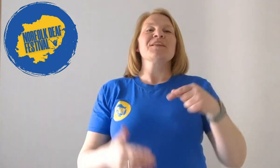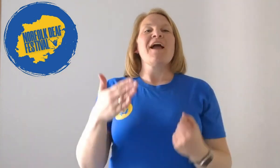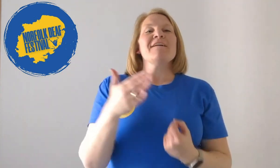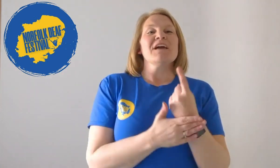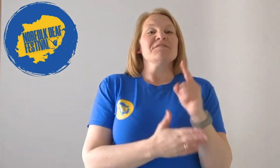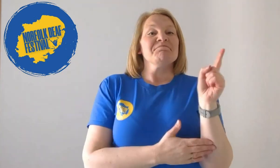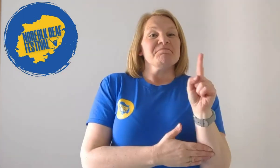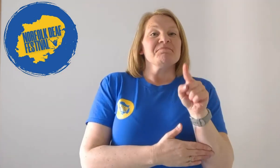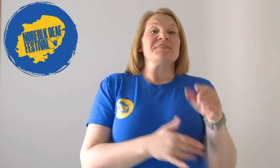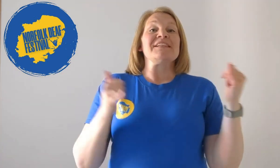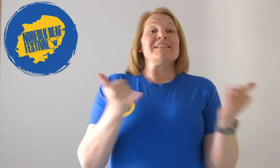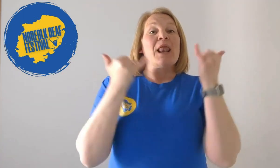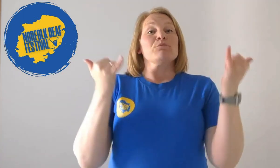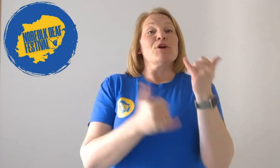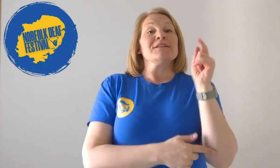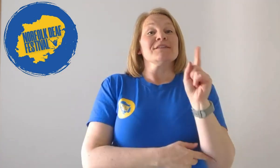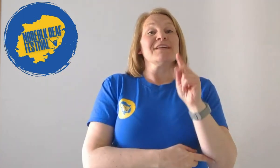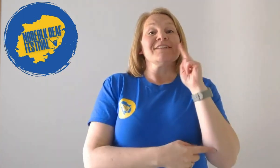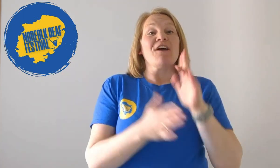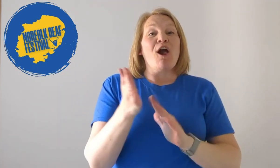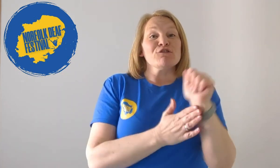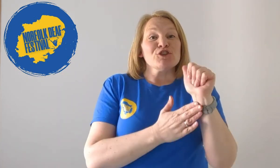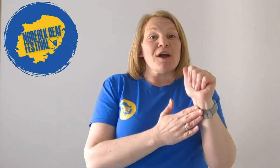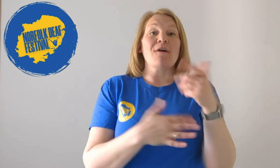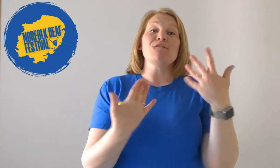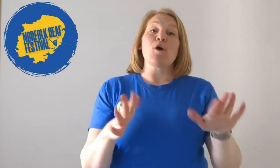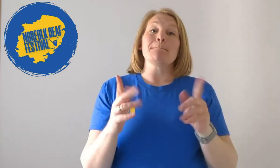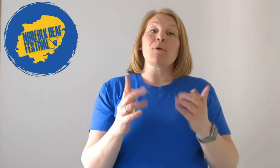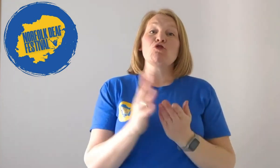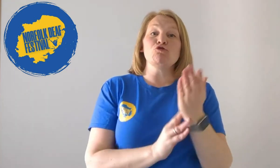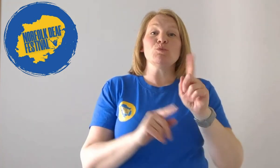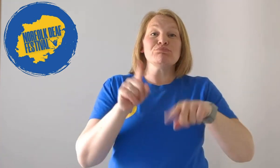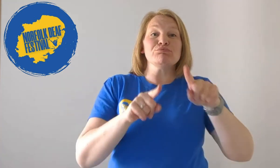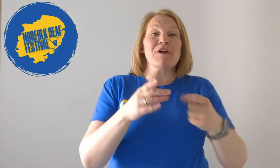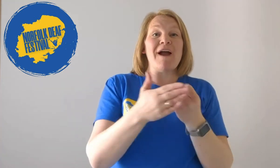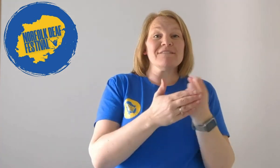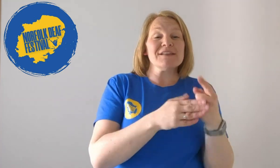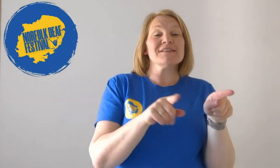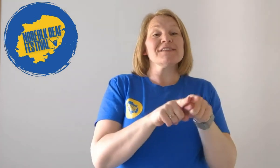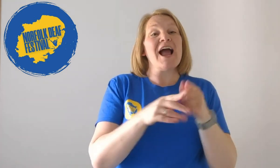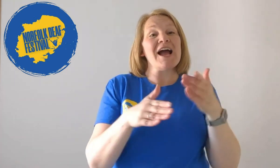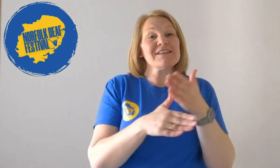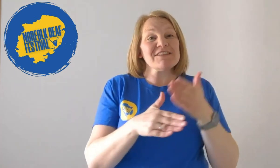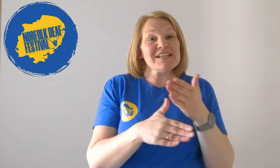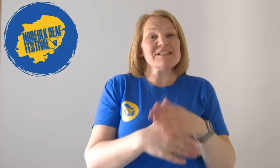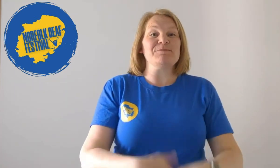This event includes a celebration of deaf culture through a variety of events and activities.